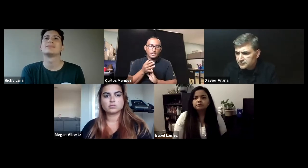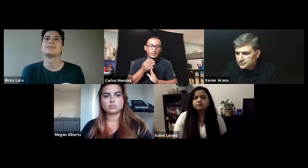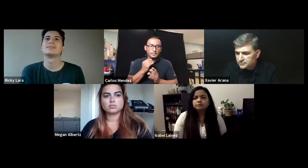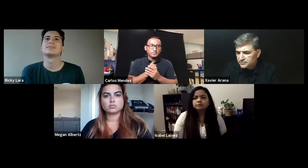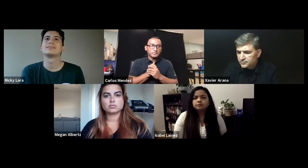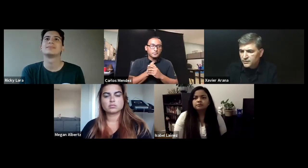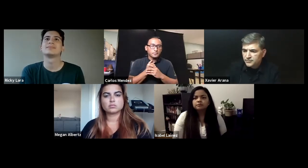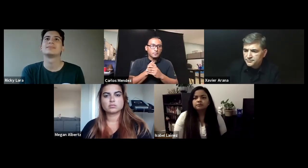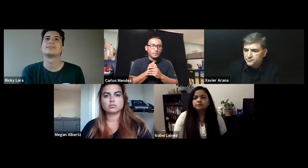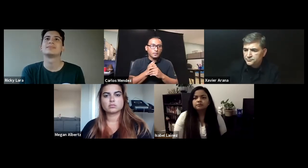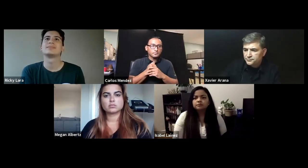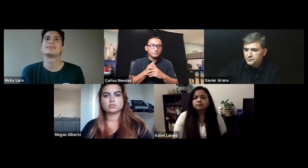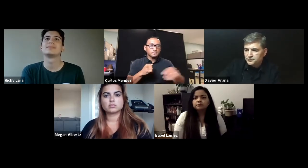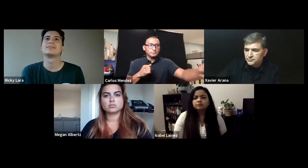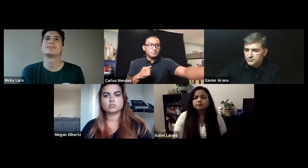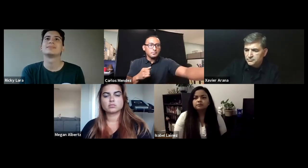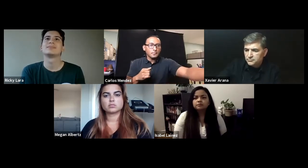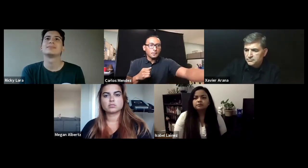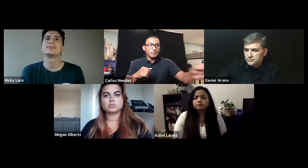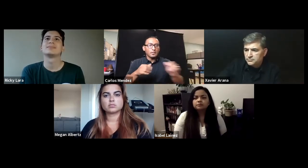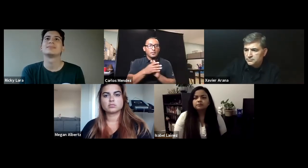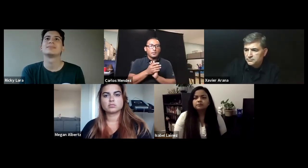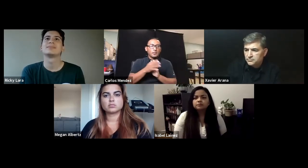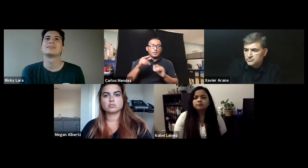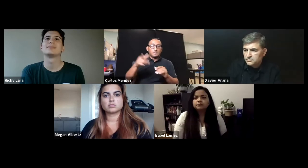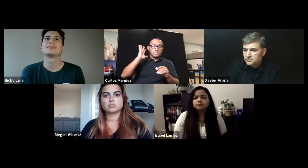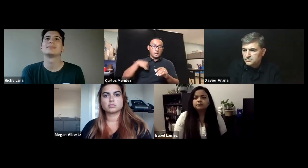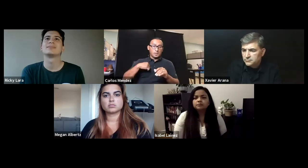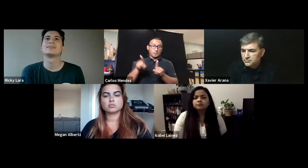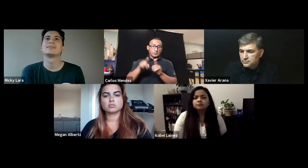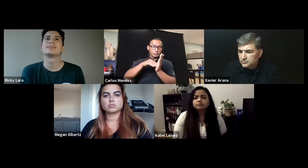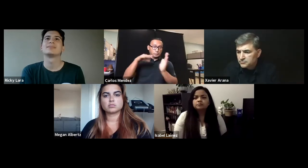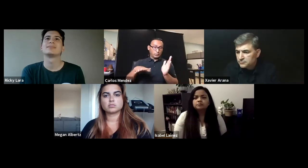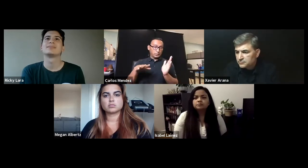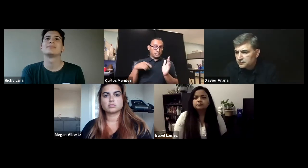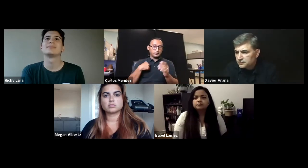Um, there's a lot that has changed over the years.